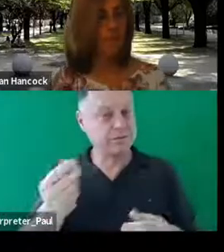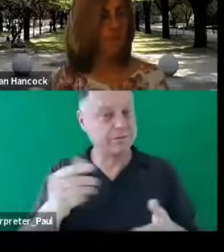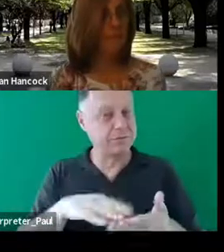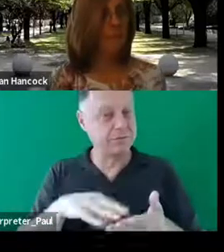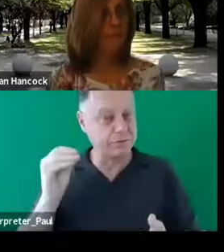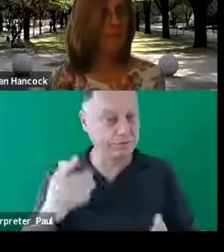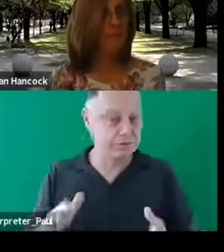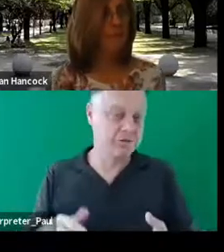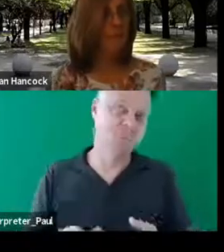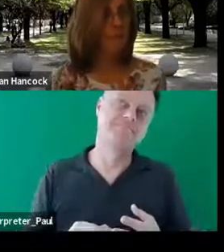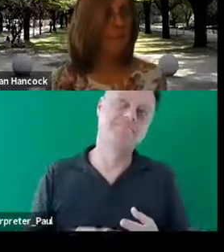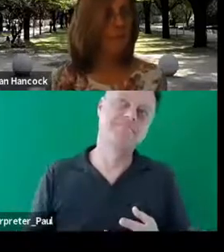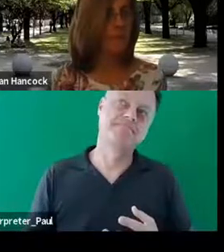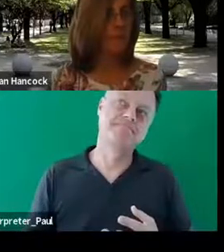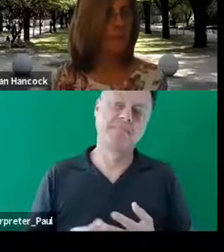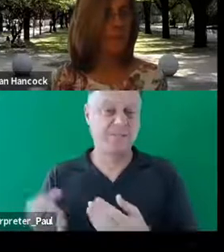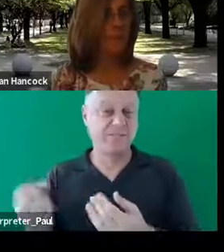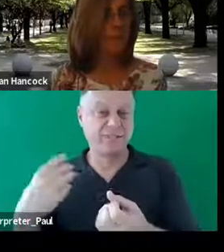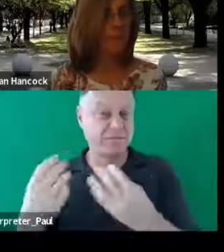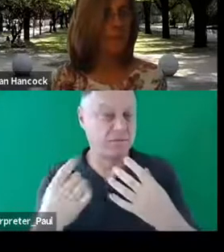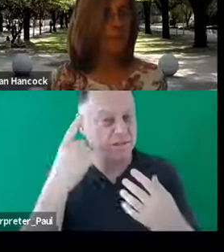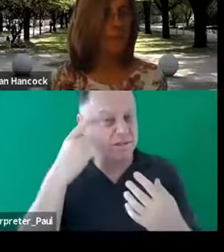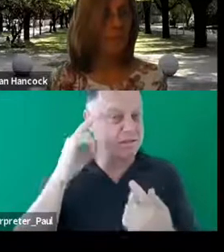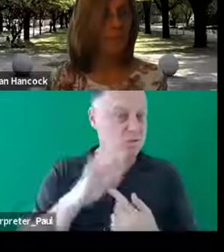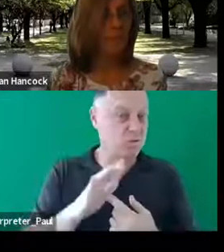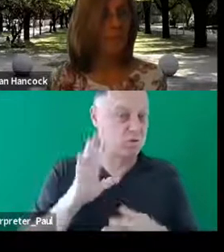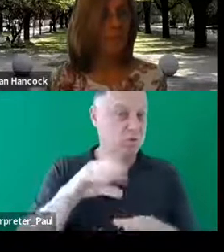and got some feedback on what they think is important to include in the training. We’ve